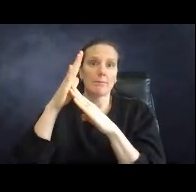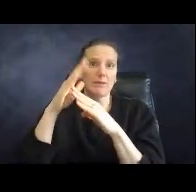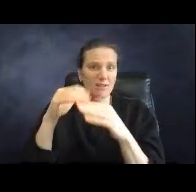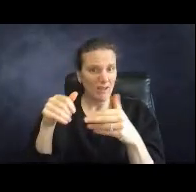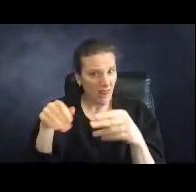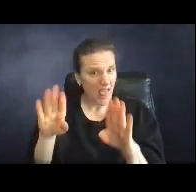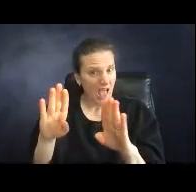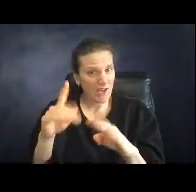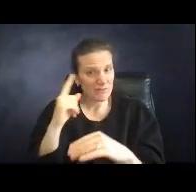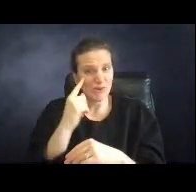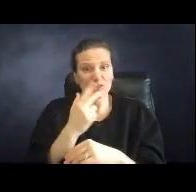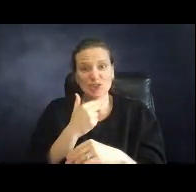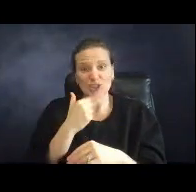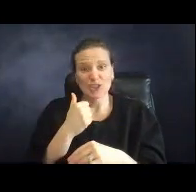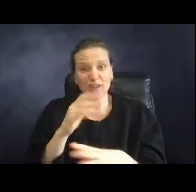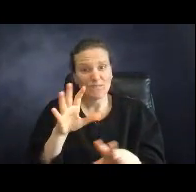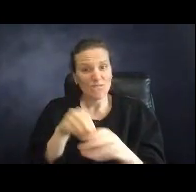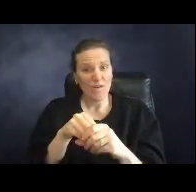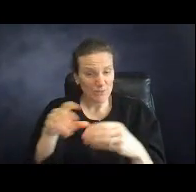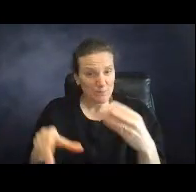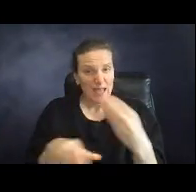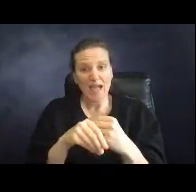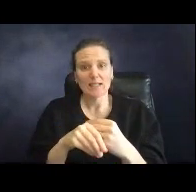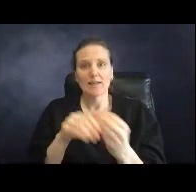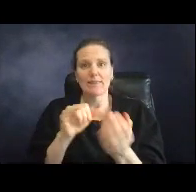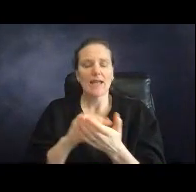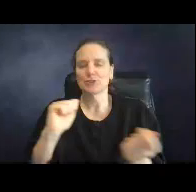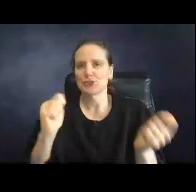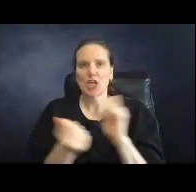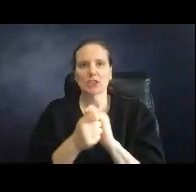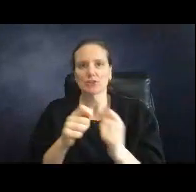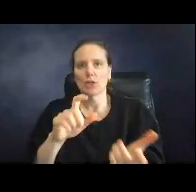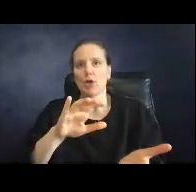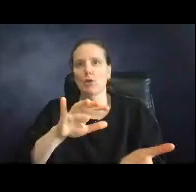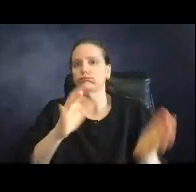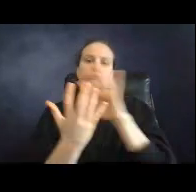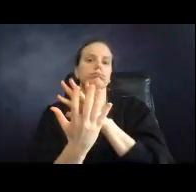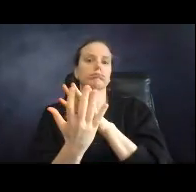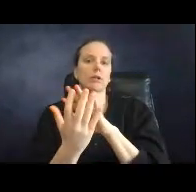for sweeteners and sugars to be added. It's been flipped. And so now we know that the most important thing